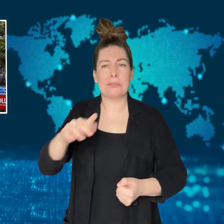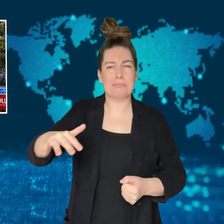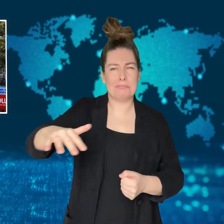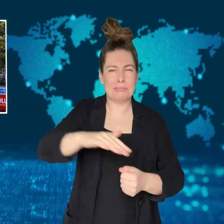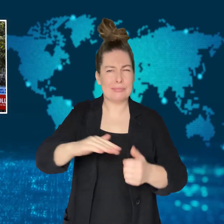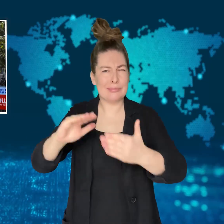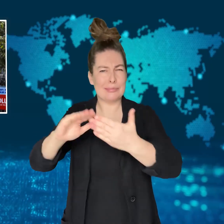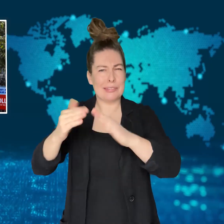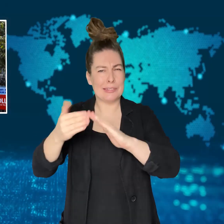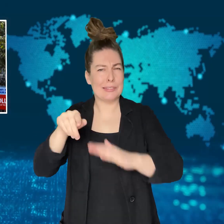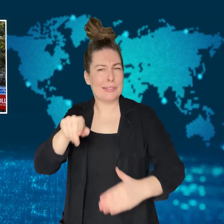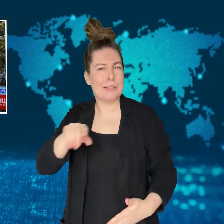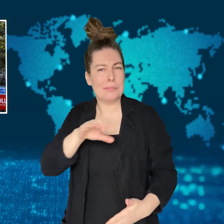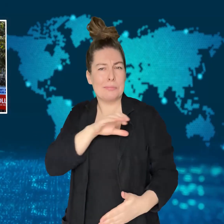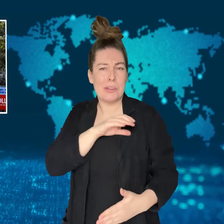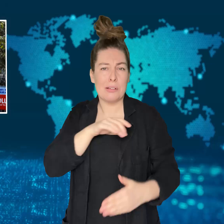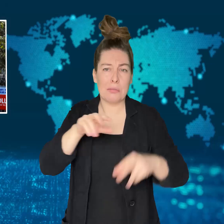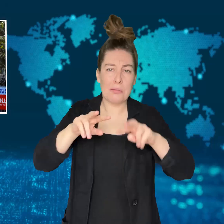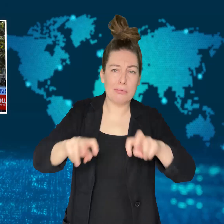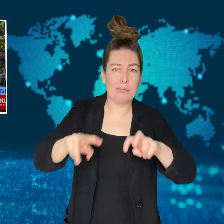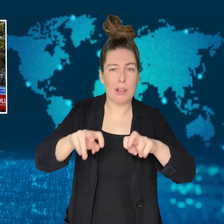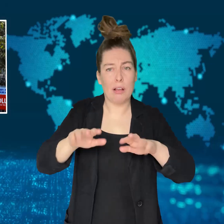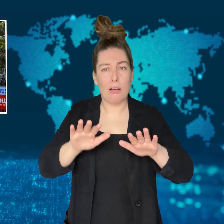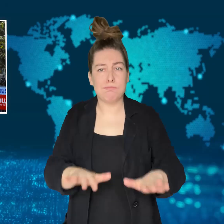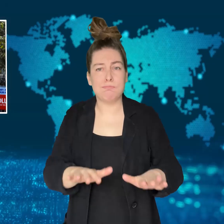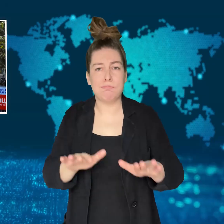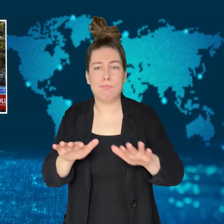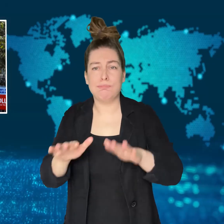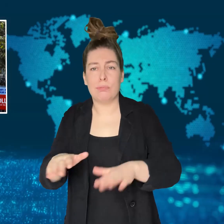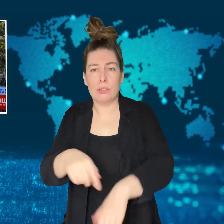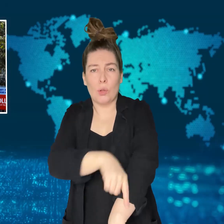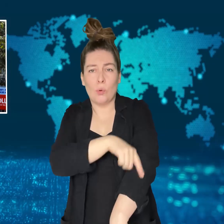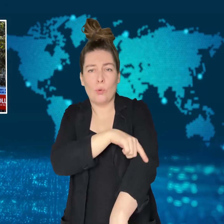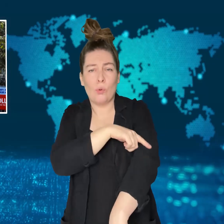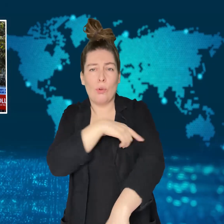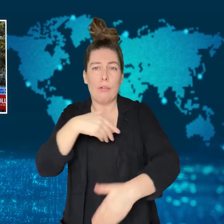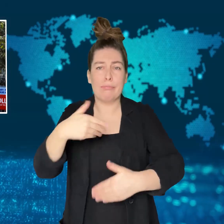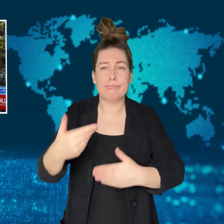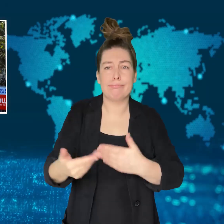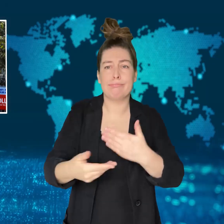but investigations by the Kolkata police moved slowly.